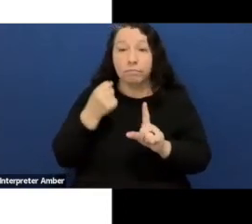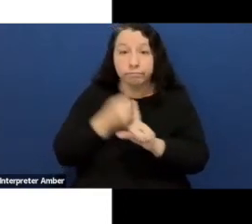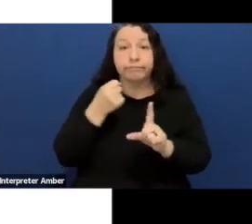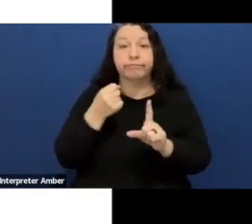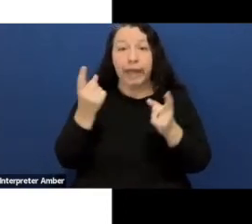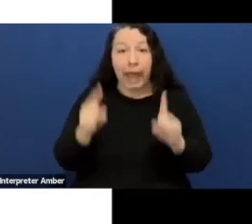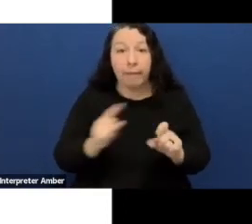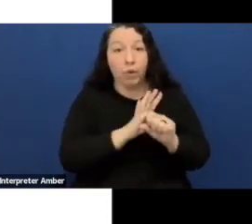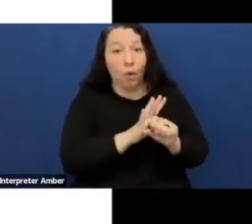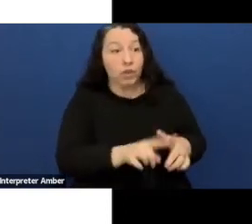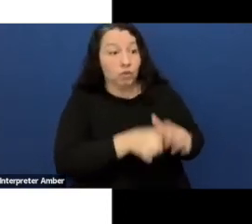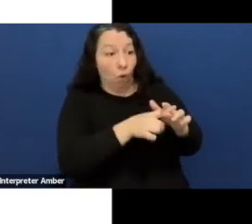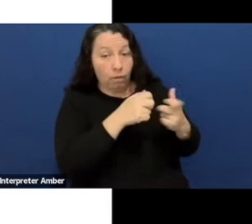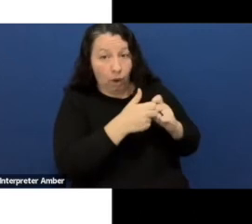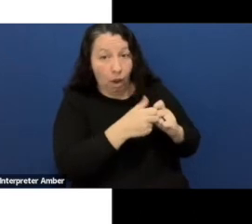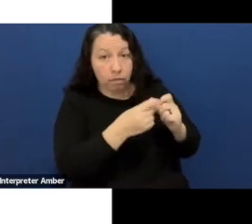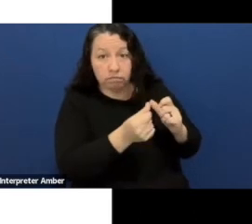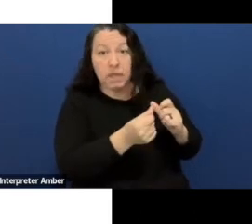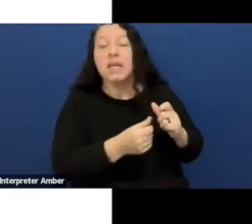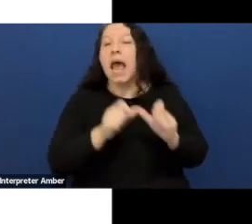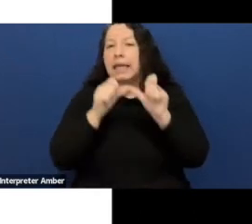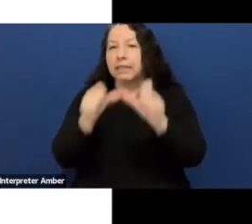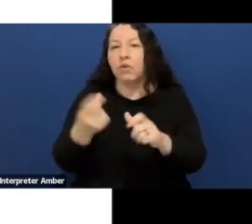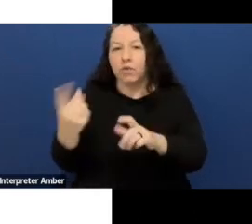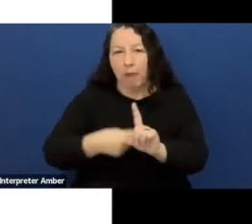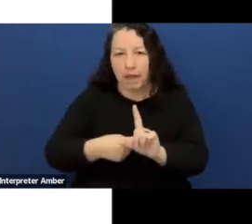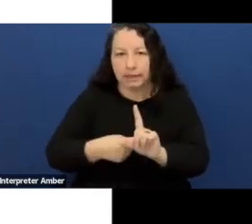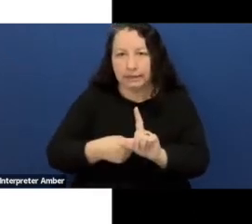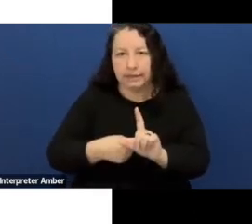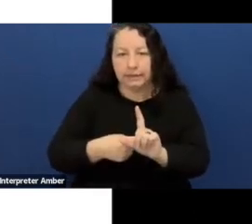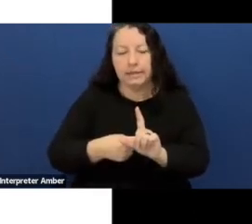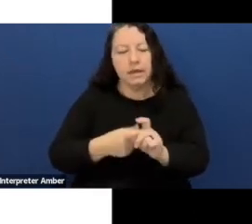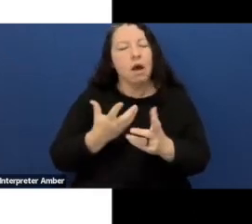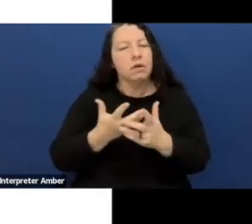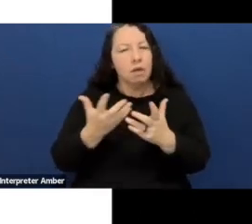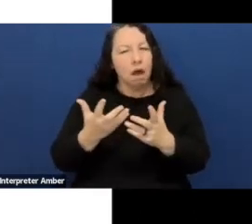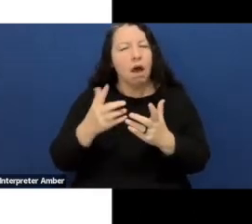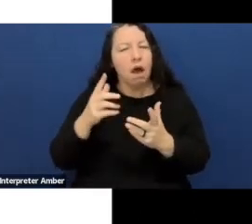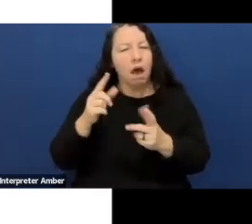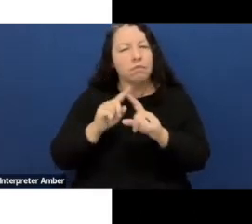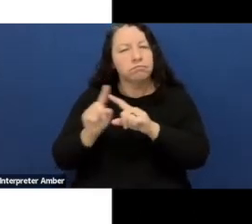that did not exist before a person had COVID. And then developed when they had COVID, or